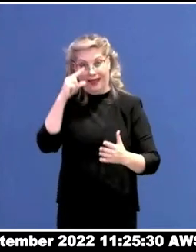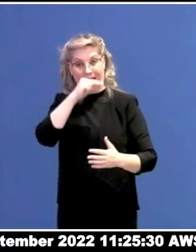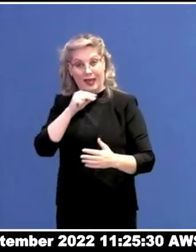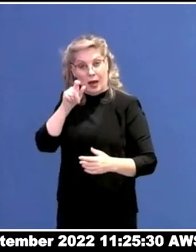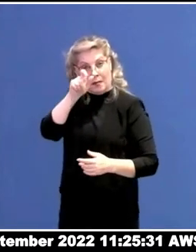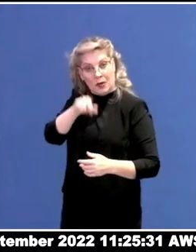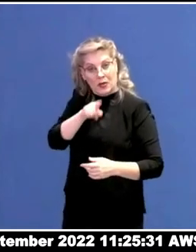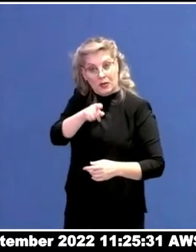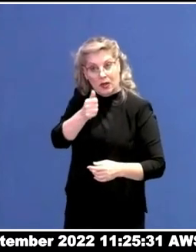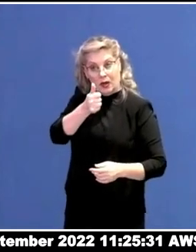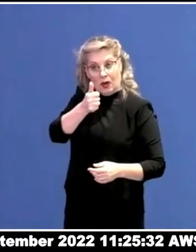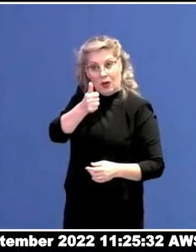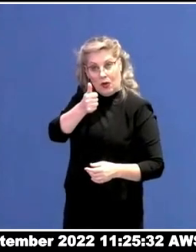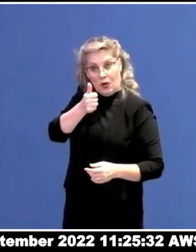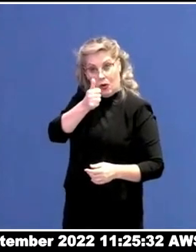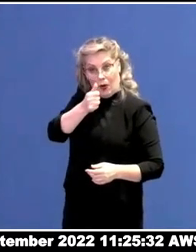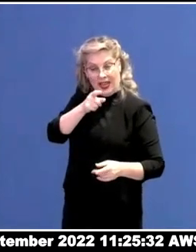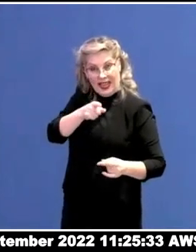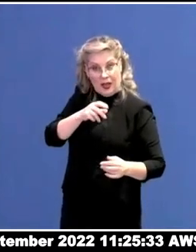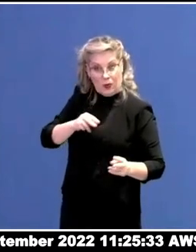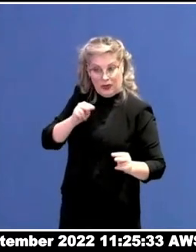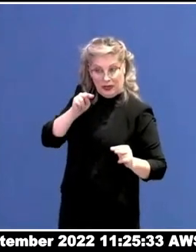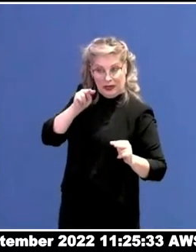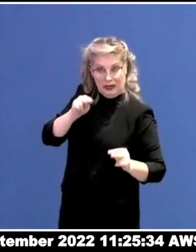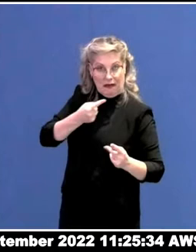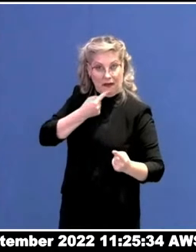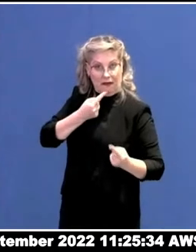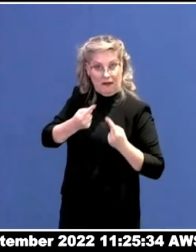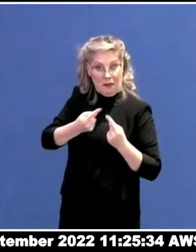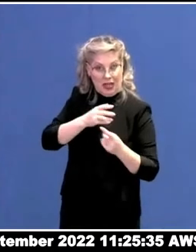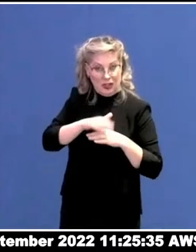that he was going to see details of his brother drowning at that particular time and that would be televised.